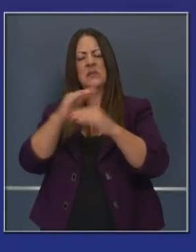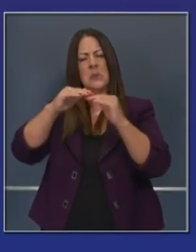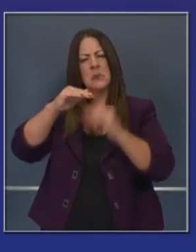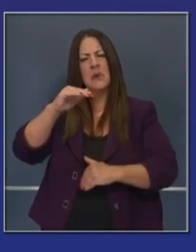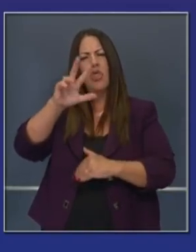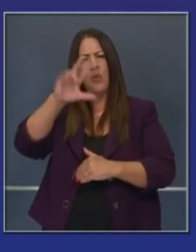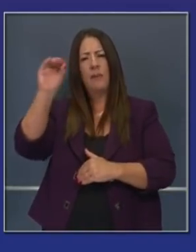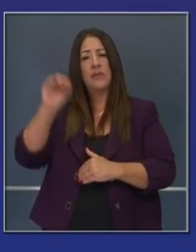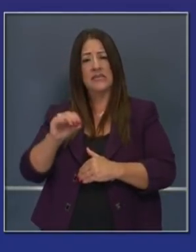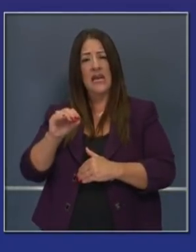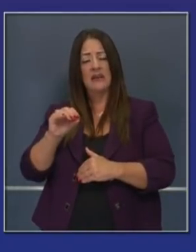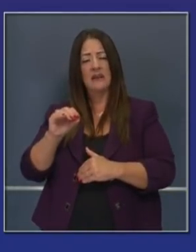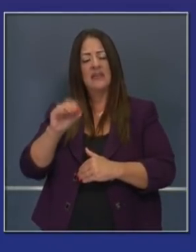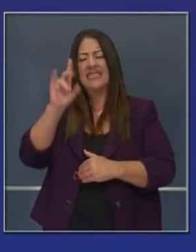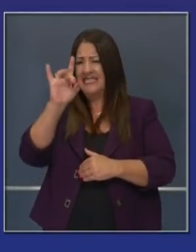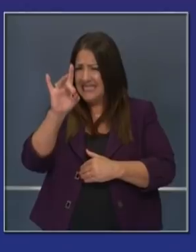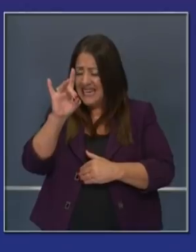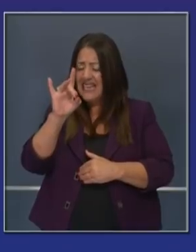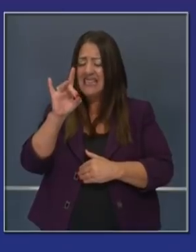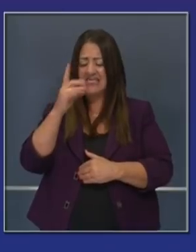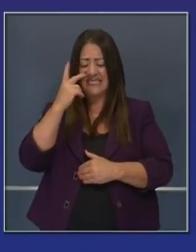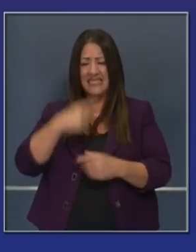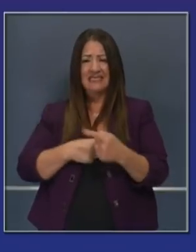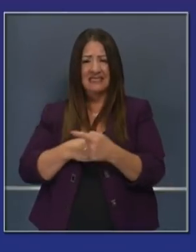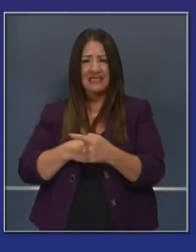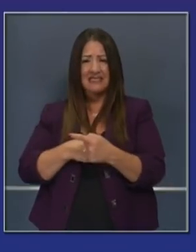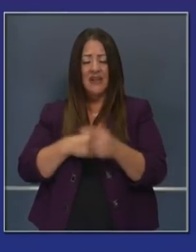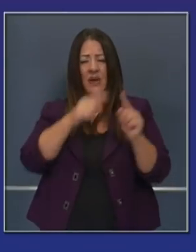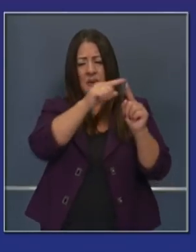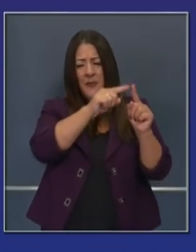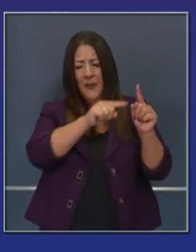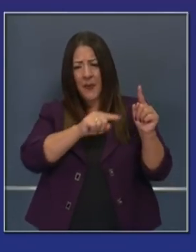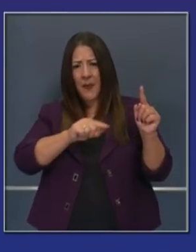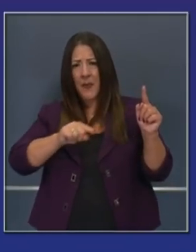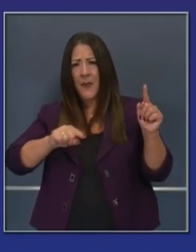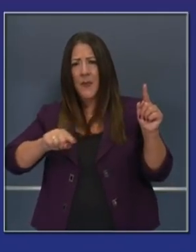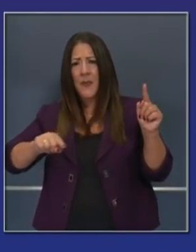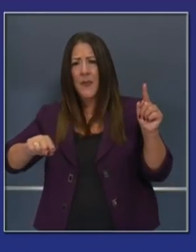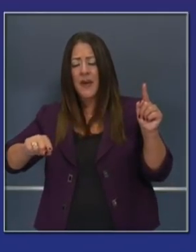THAT POSITIVE RATE. THE POSITIVE RATE OVER 14 DAY PERIOD IS HOLDING BELOW 3%.